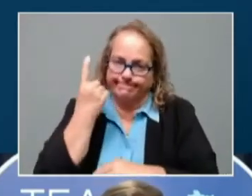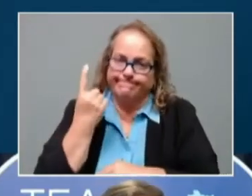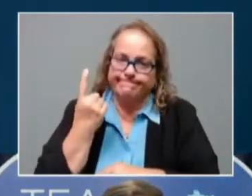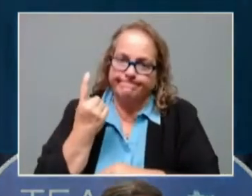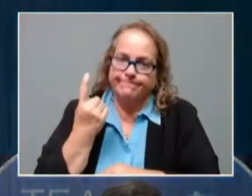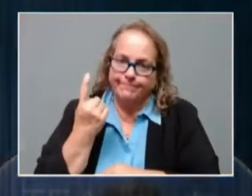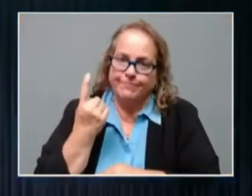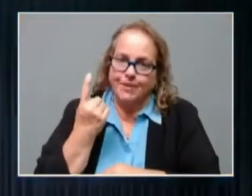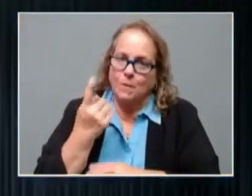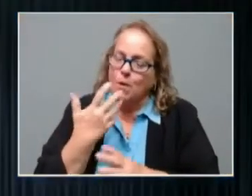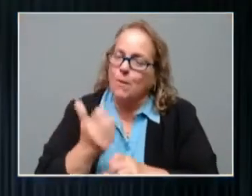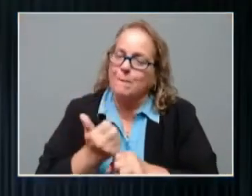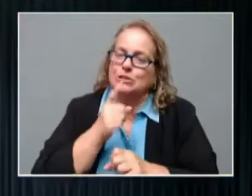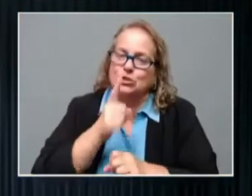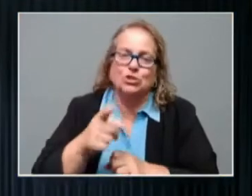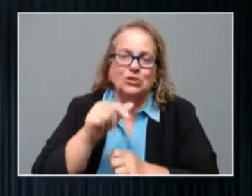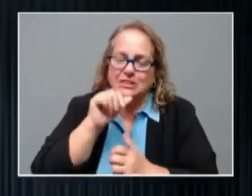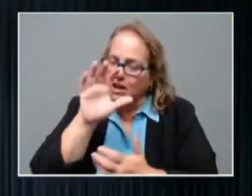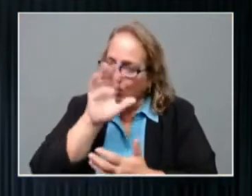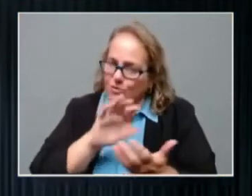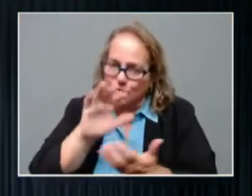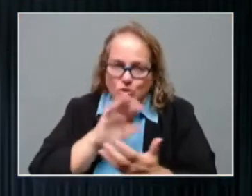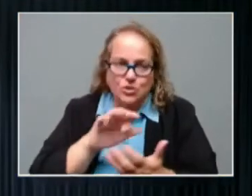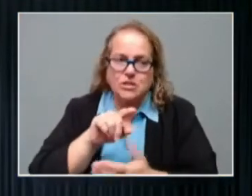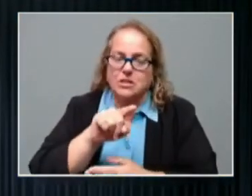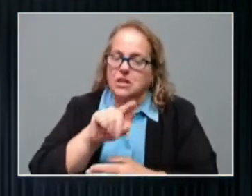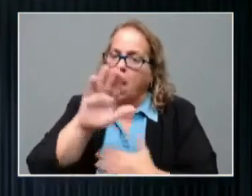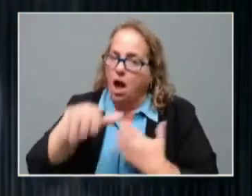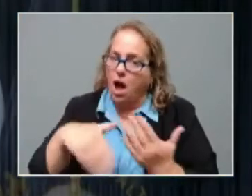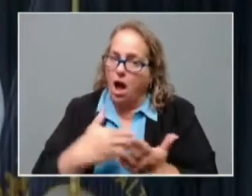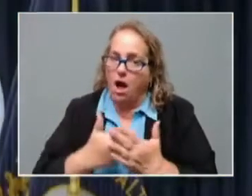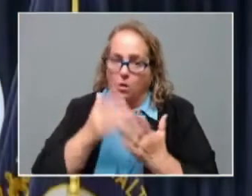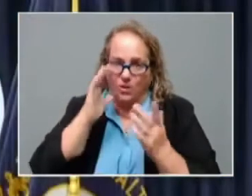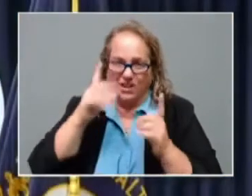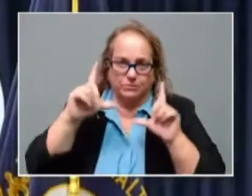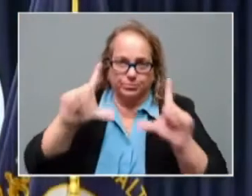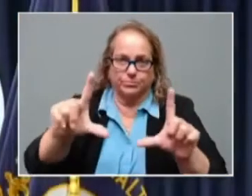and that will all be on the website. You can talk that through with your